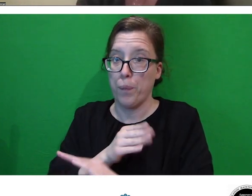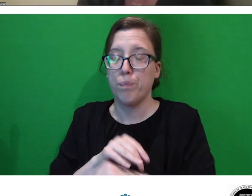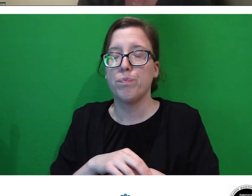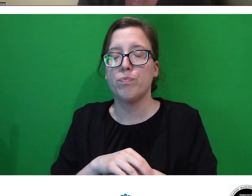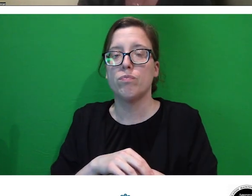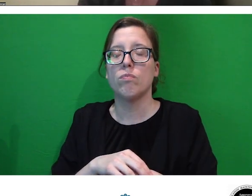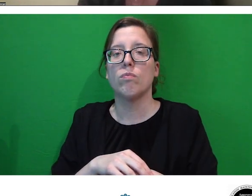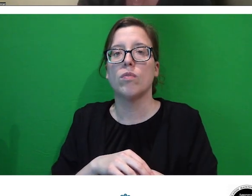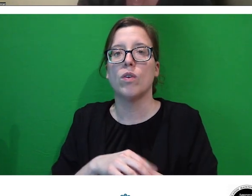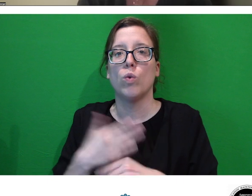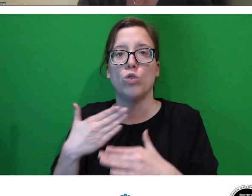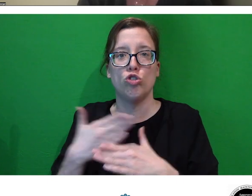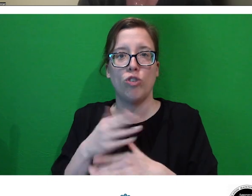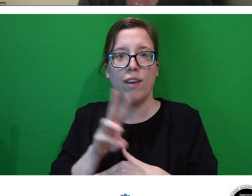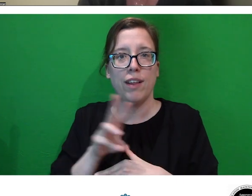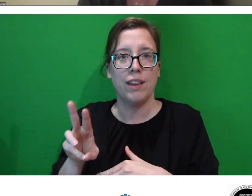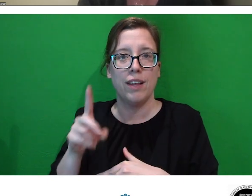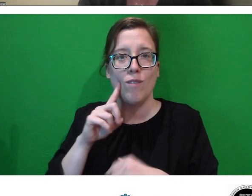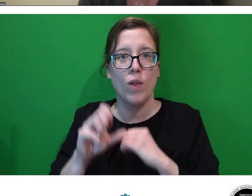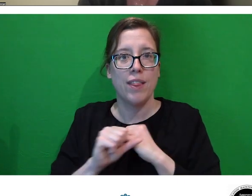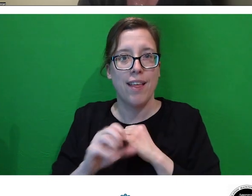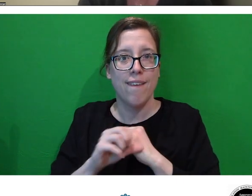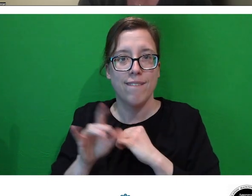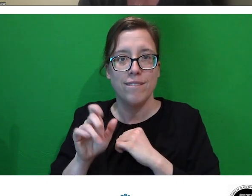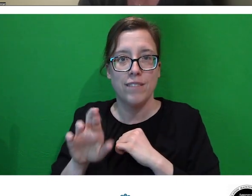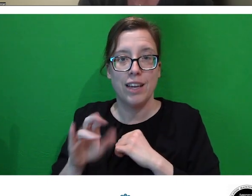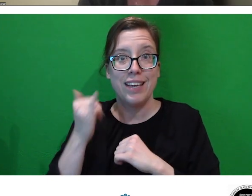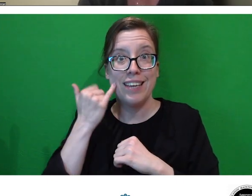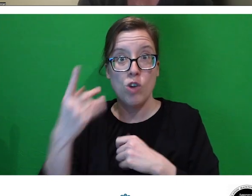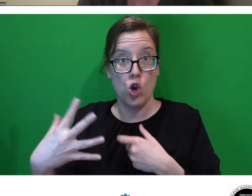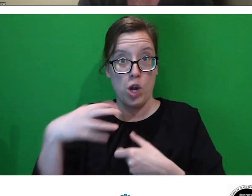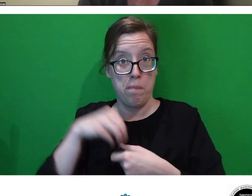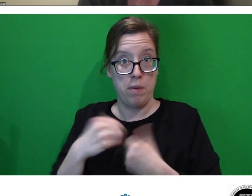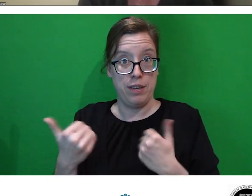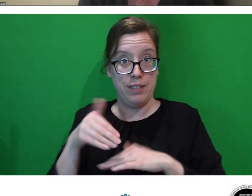CEUs, that needs to be done by the end of the week, which is Friday, 4 o'clock.